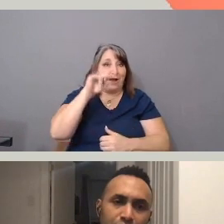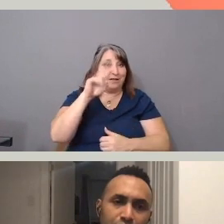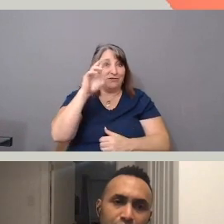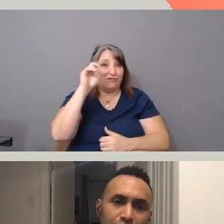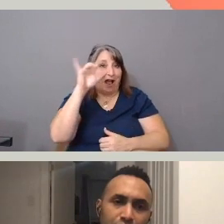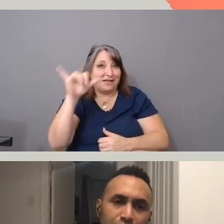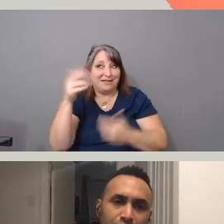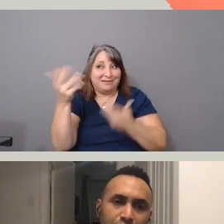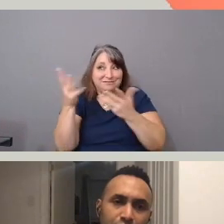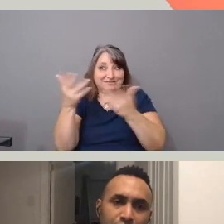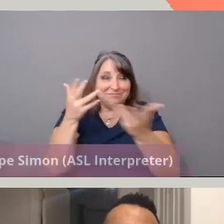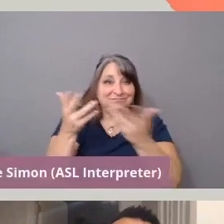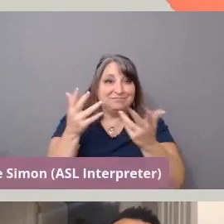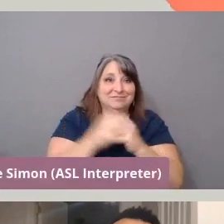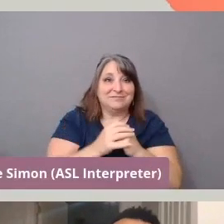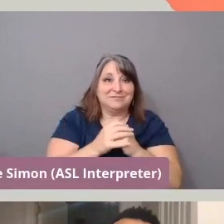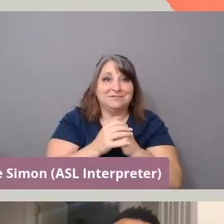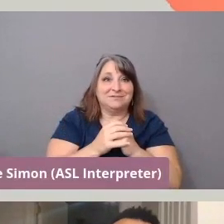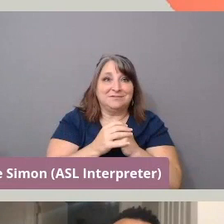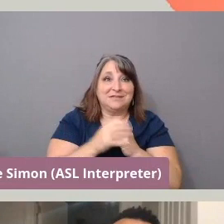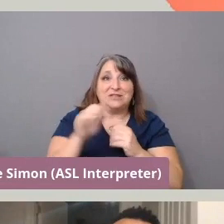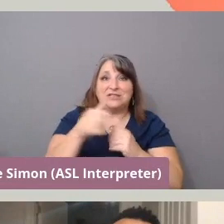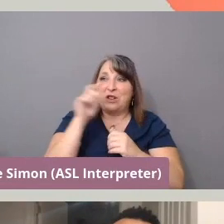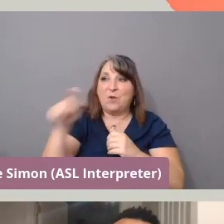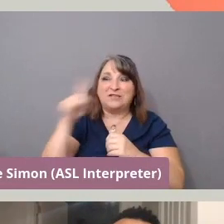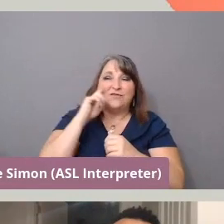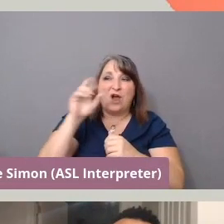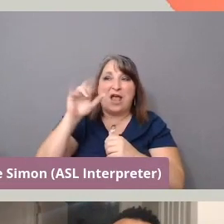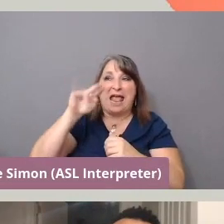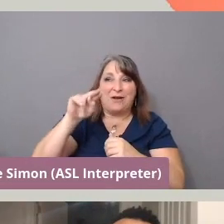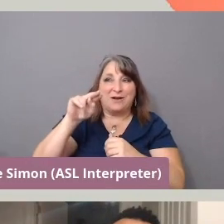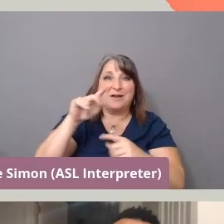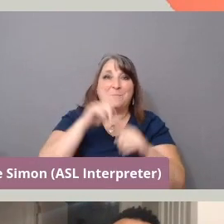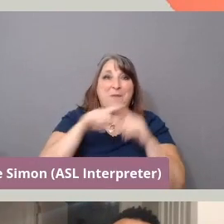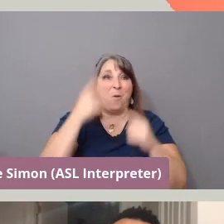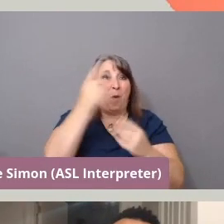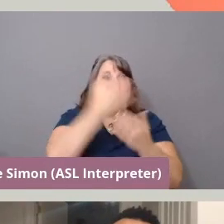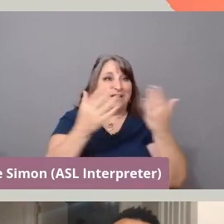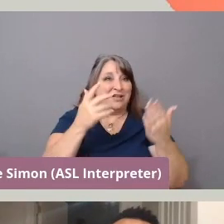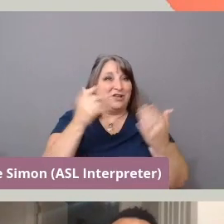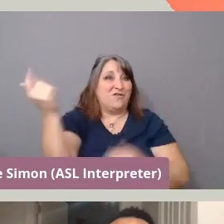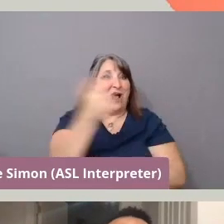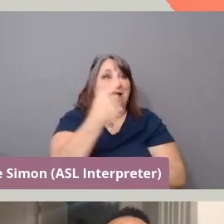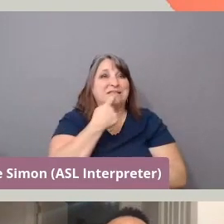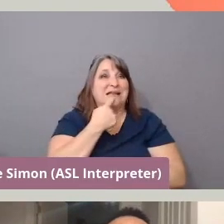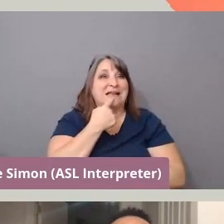There's another question for Erin, I think. The key thing I've heard you all say, which is it's time,